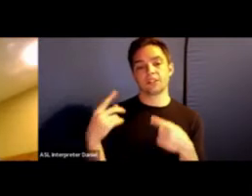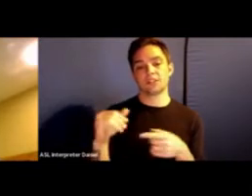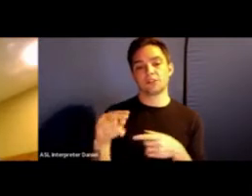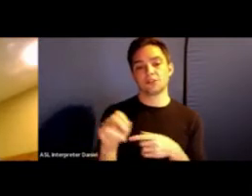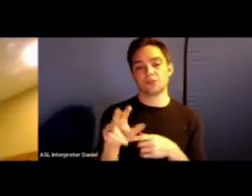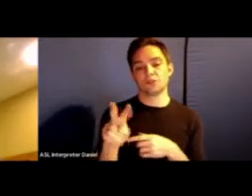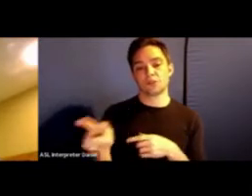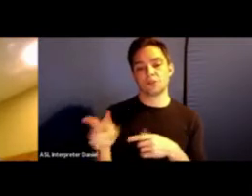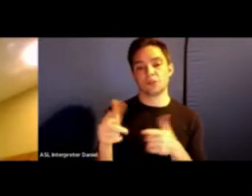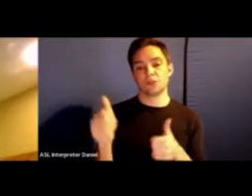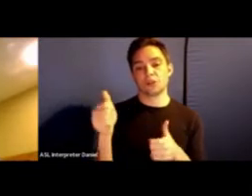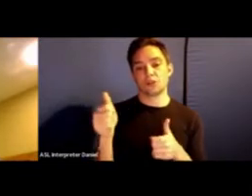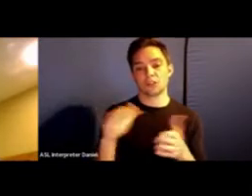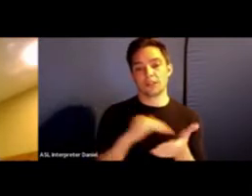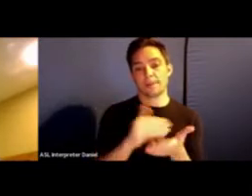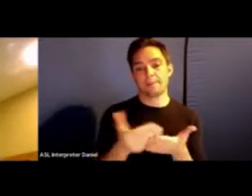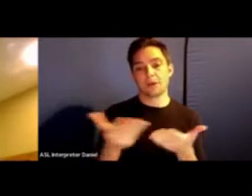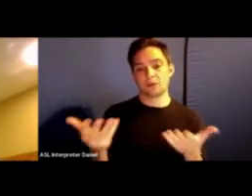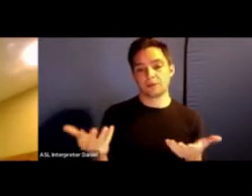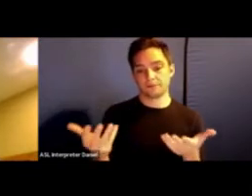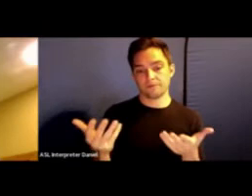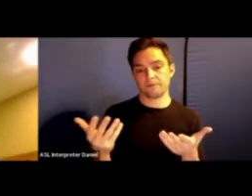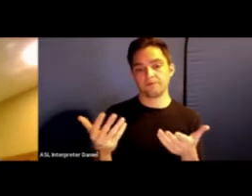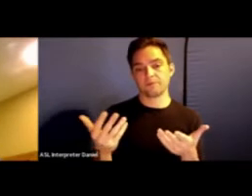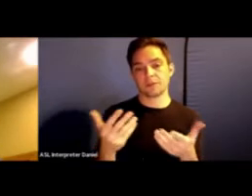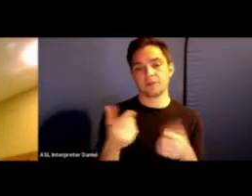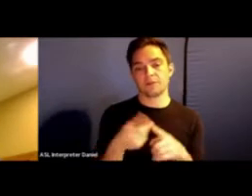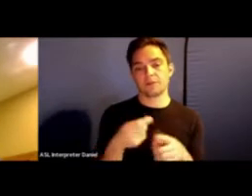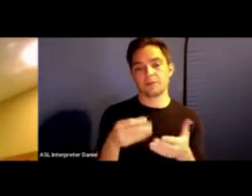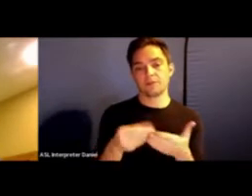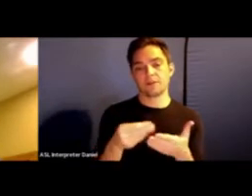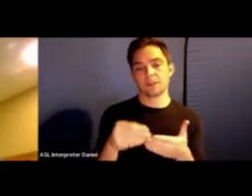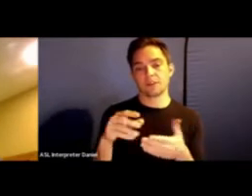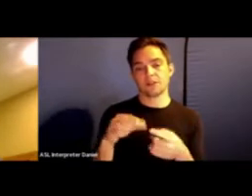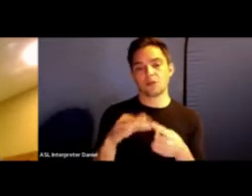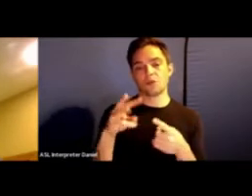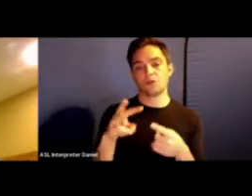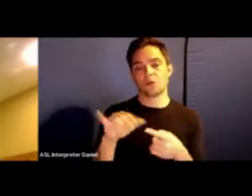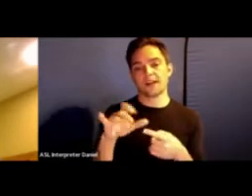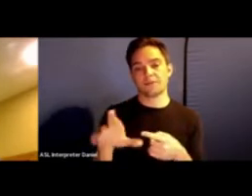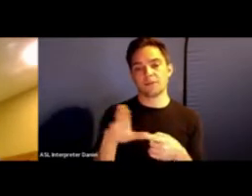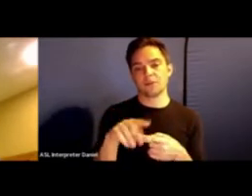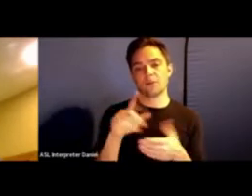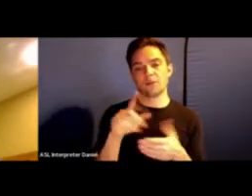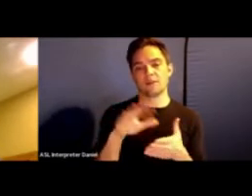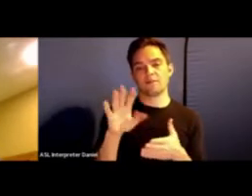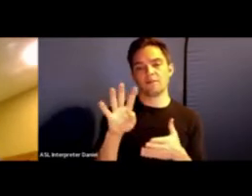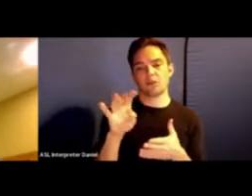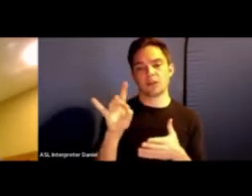boldest and bounds in this of our life funding Weaver is what does it for 481 participates. In